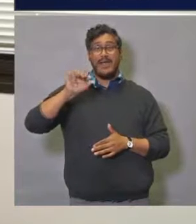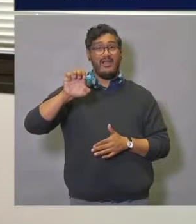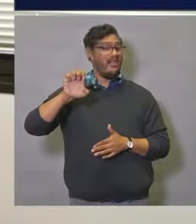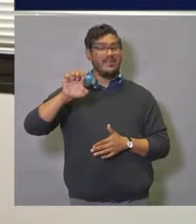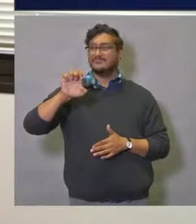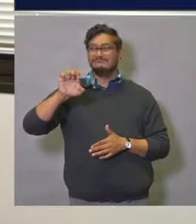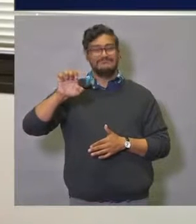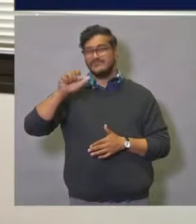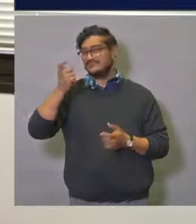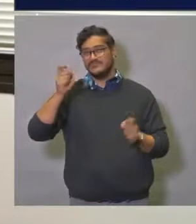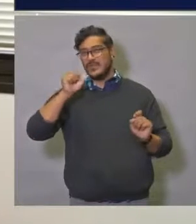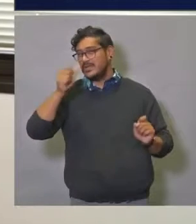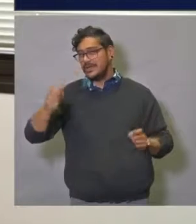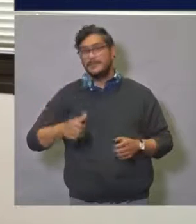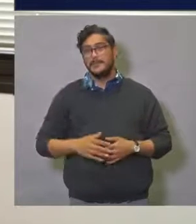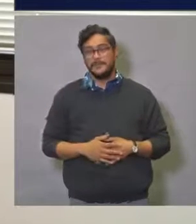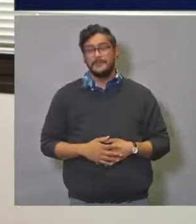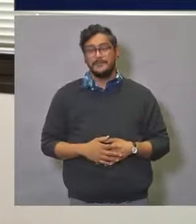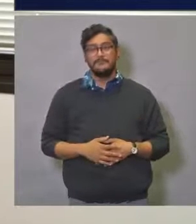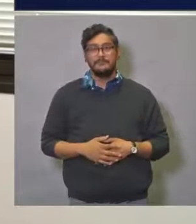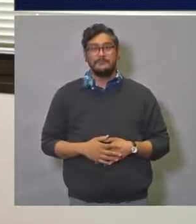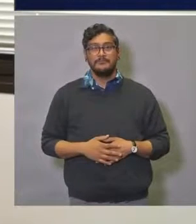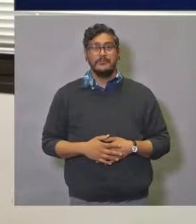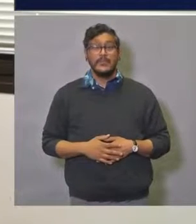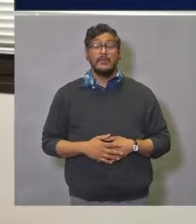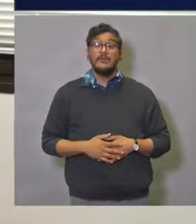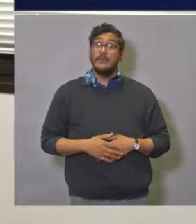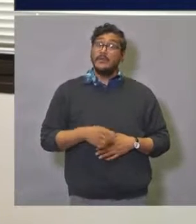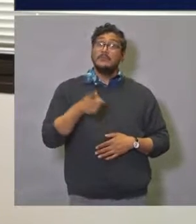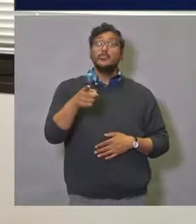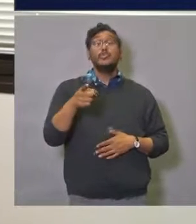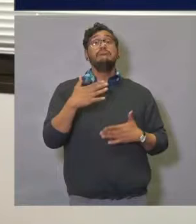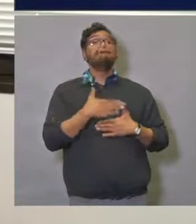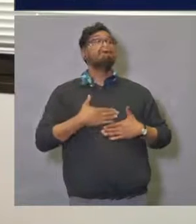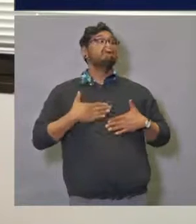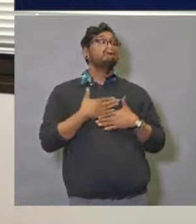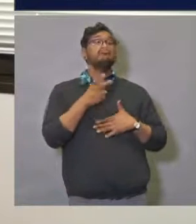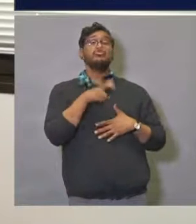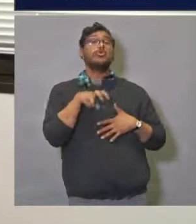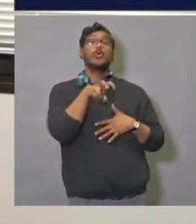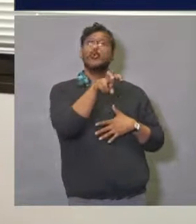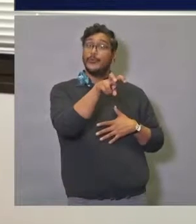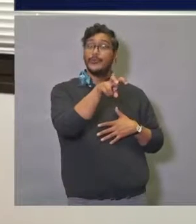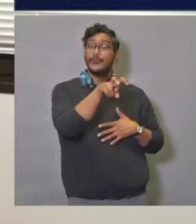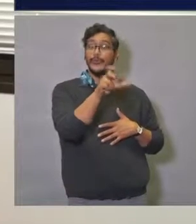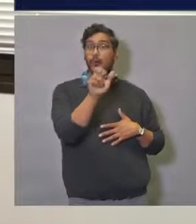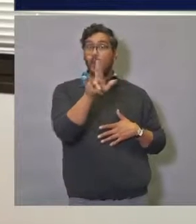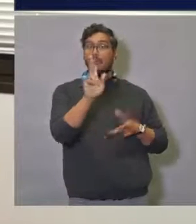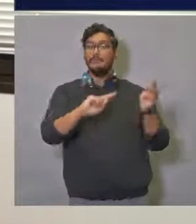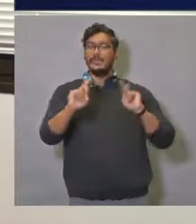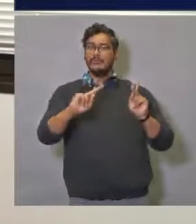ESTADO QUE RECOMIENDAN NO